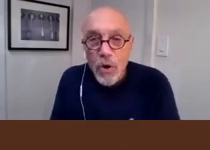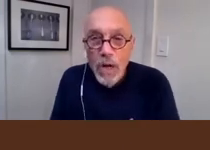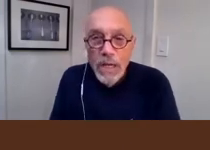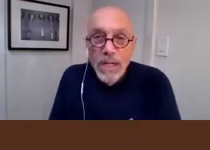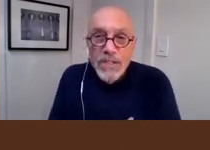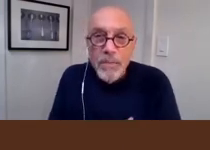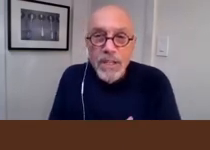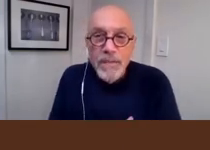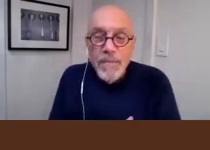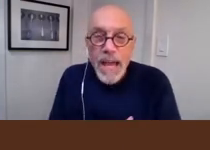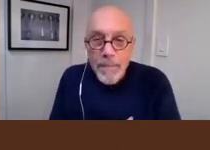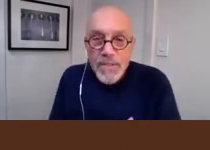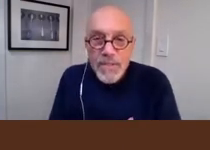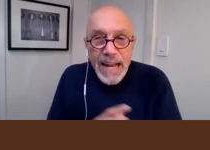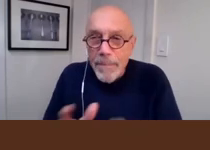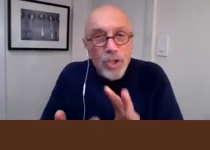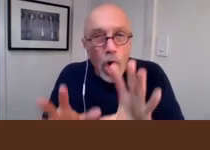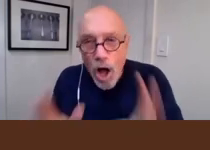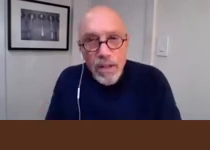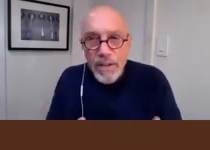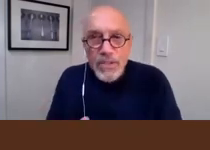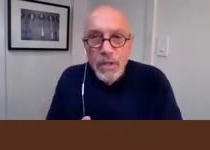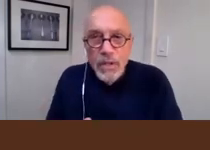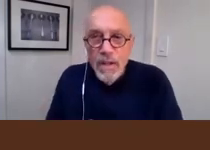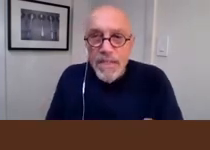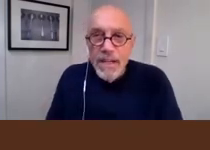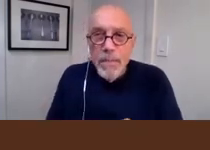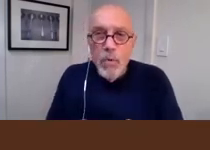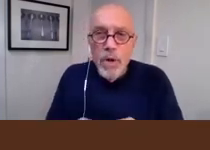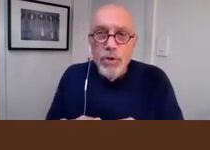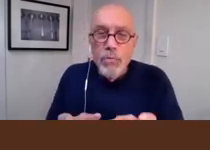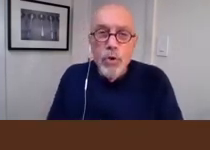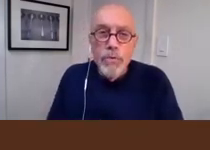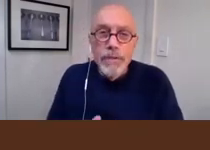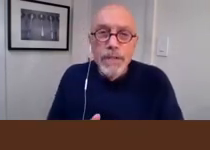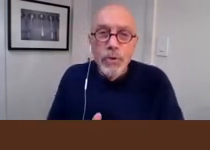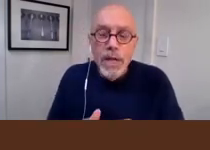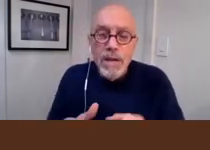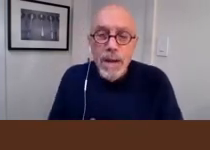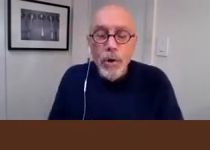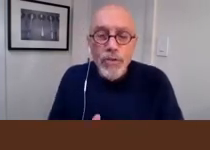So something happens that happens to all of us. Think about when you move into a neighborhood